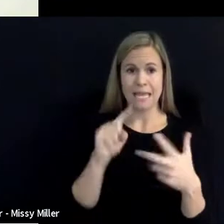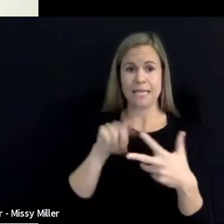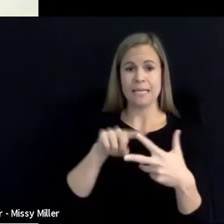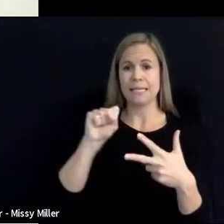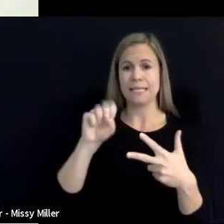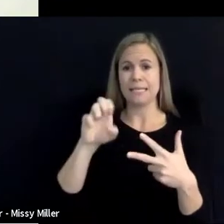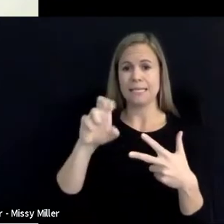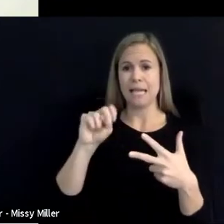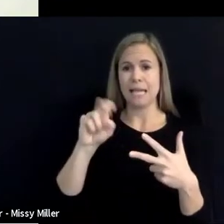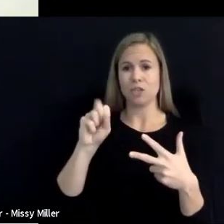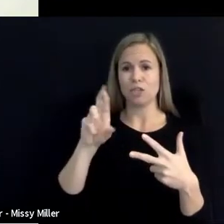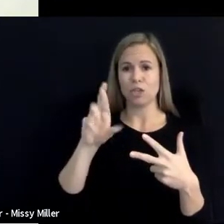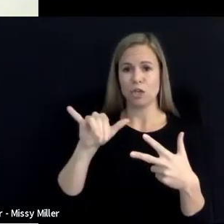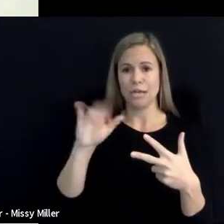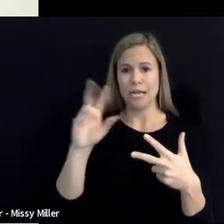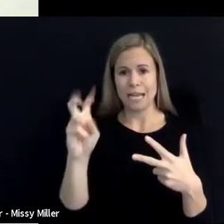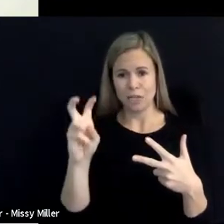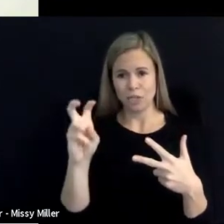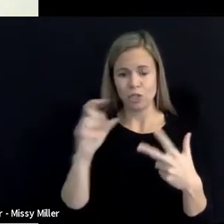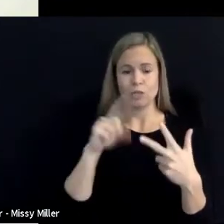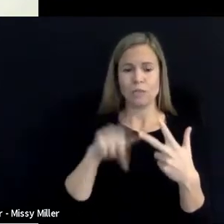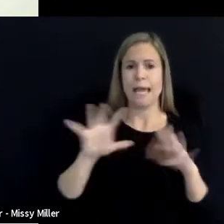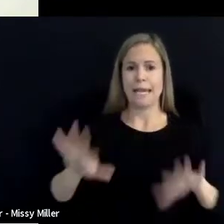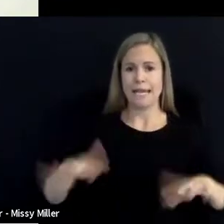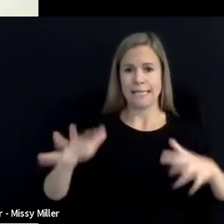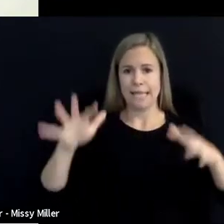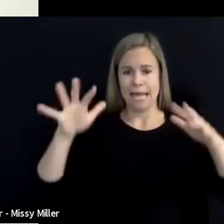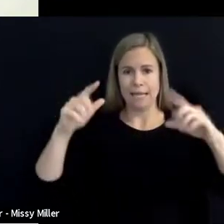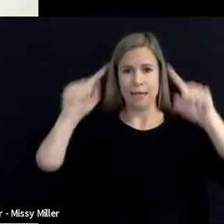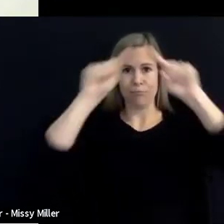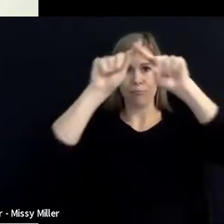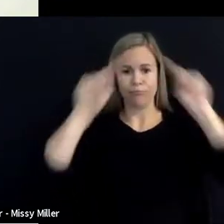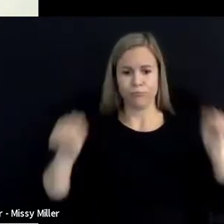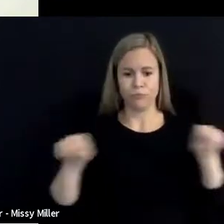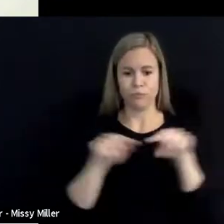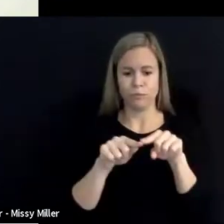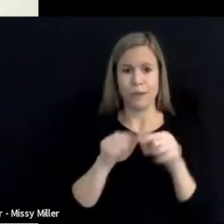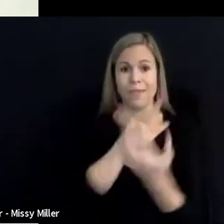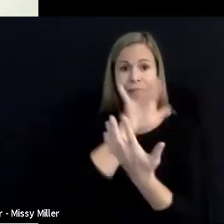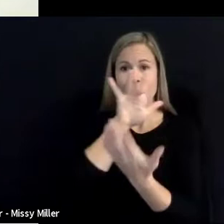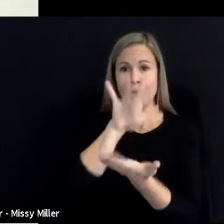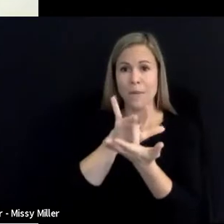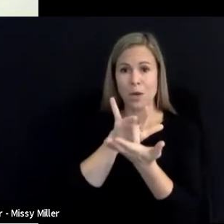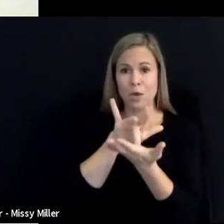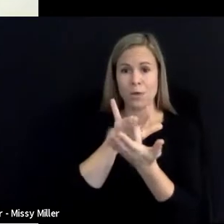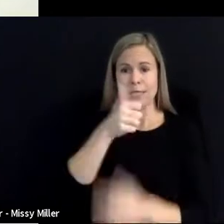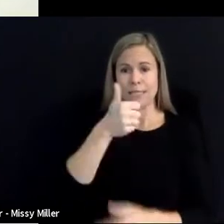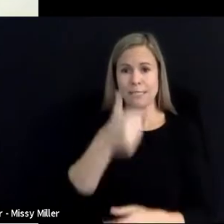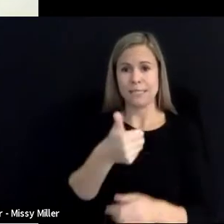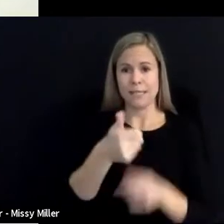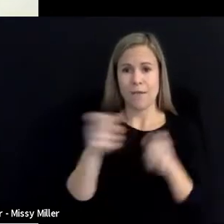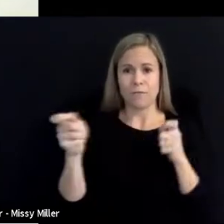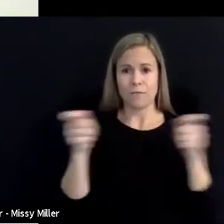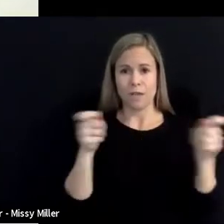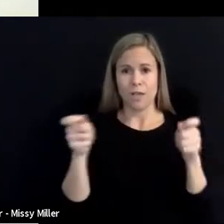Now, self-regulation in the middle because that's kind of how we resolve some of the issues here. So let me go through this.